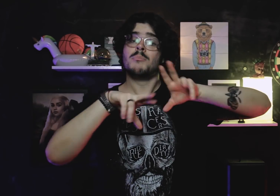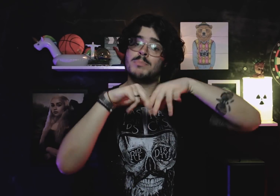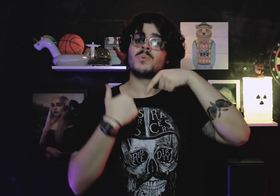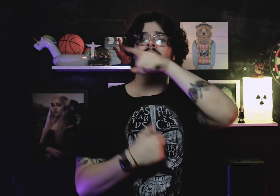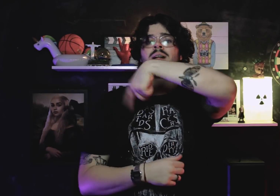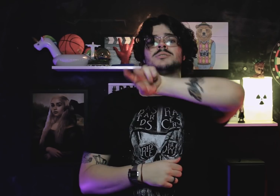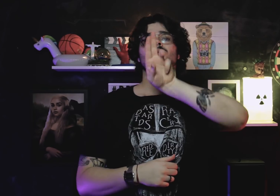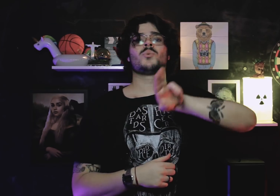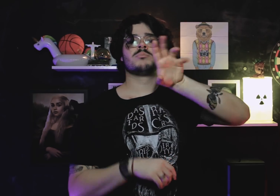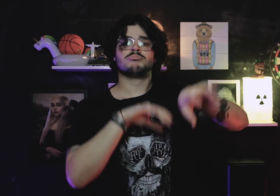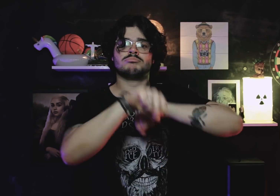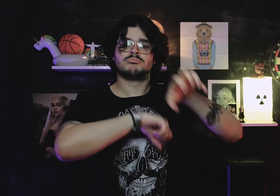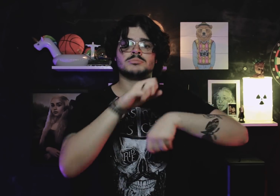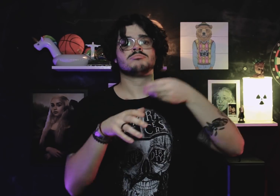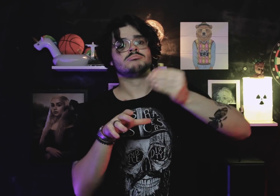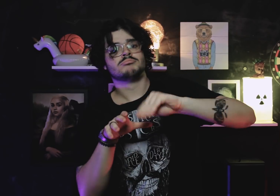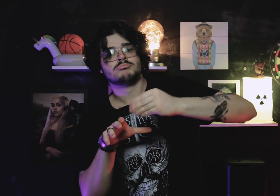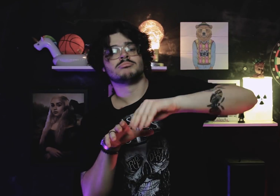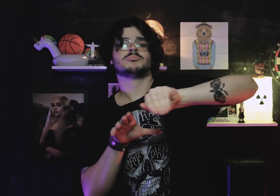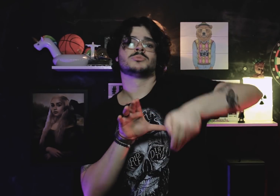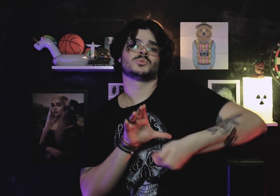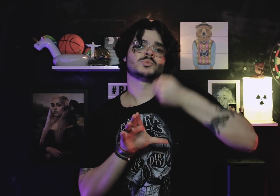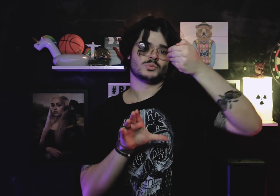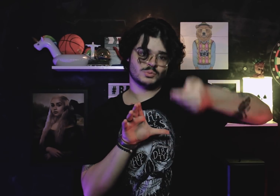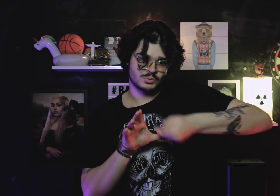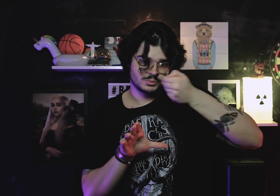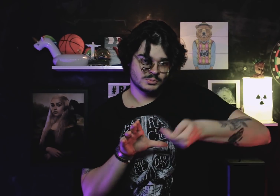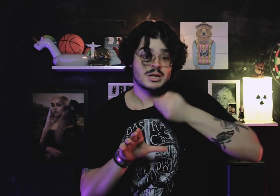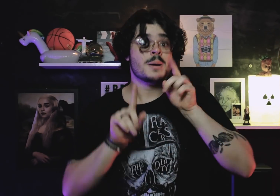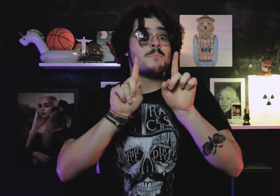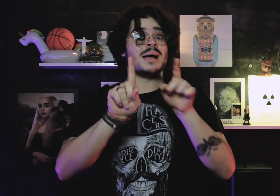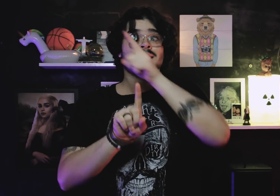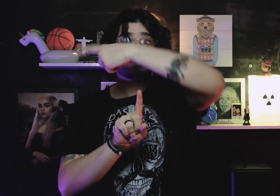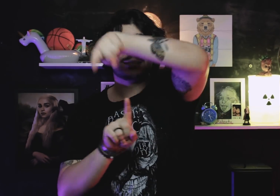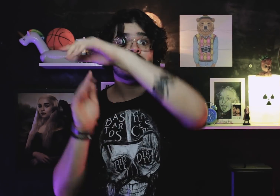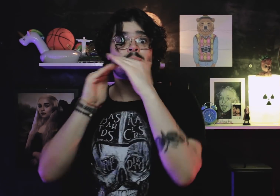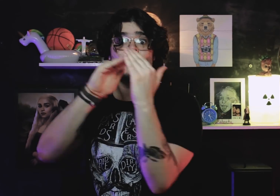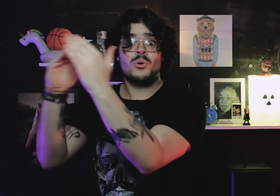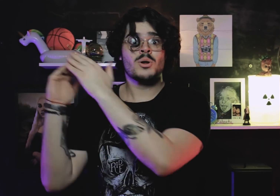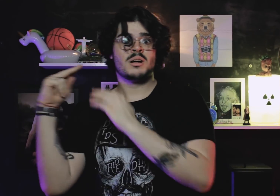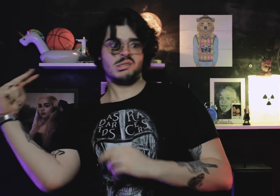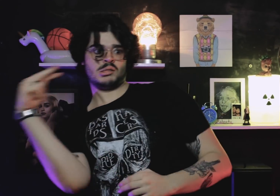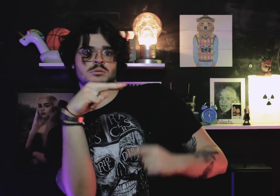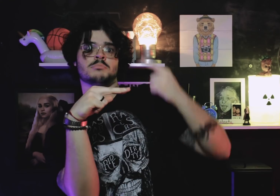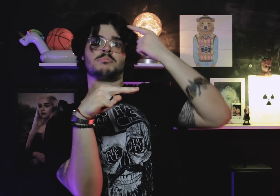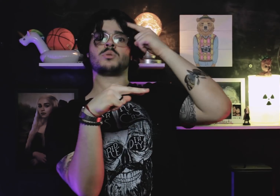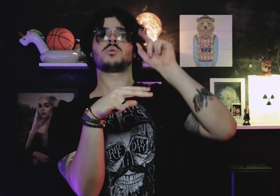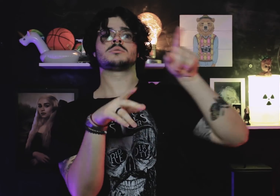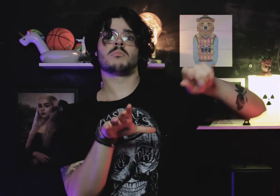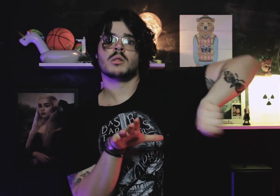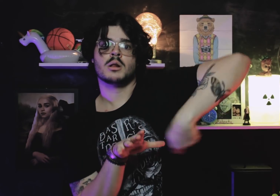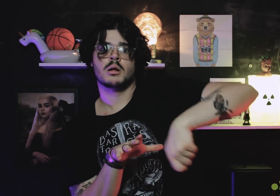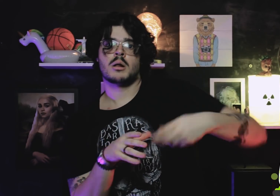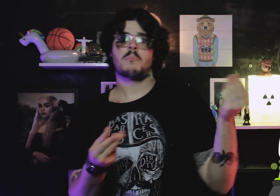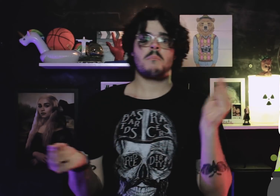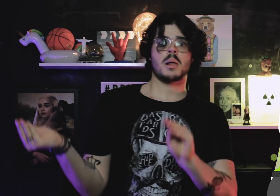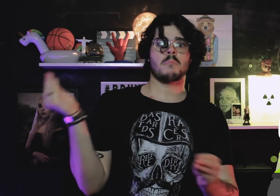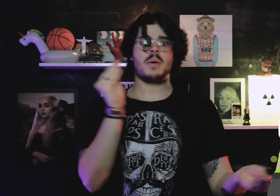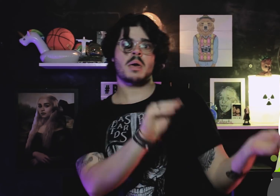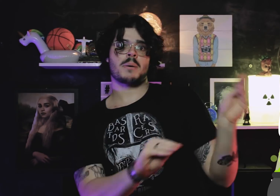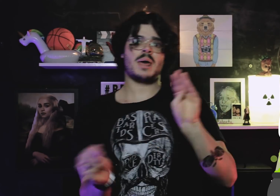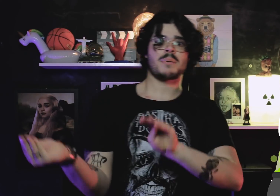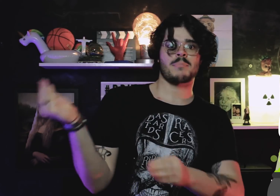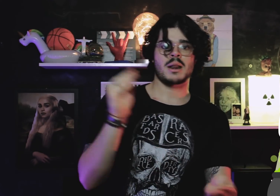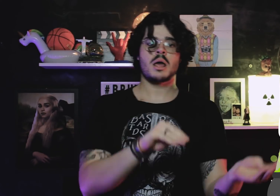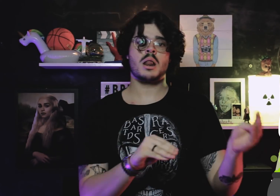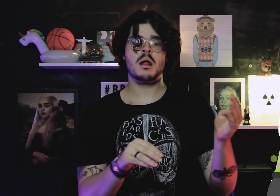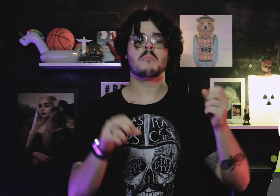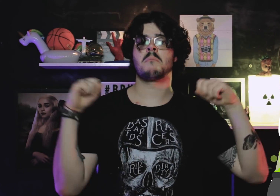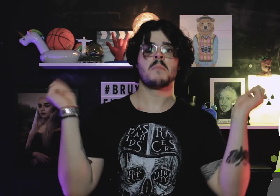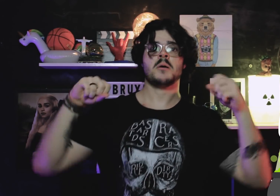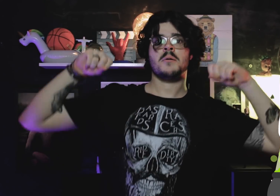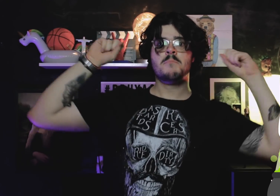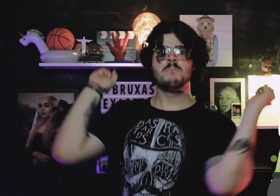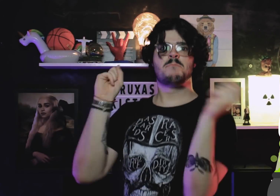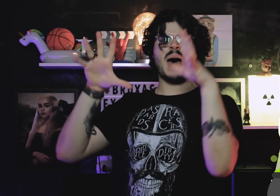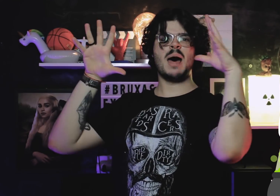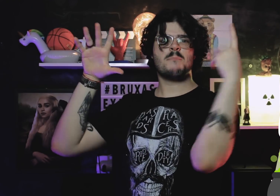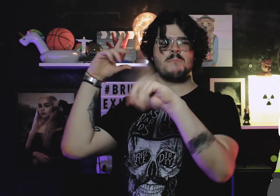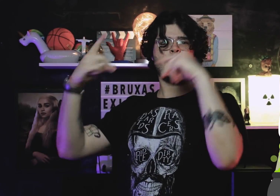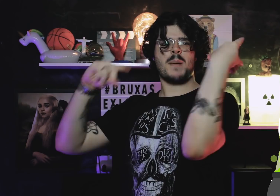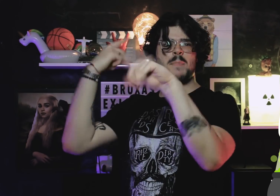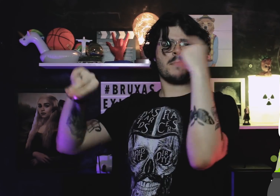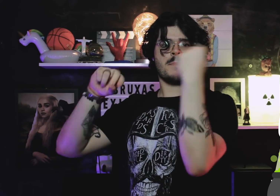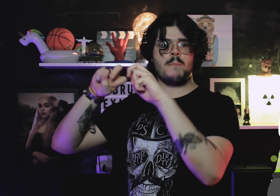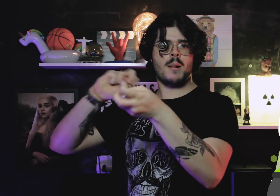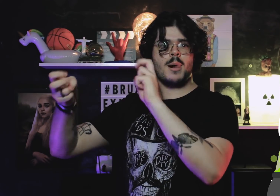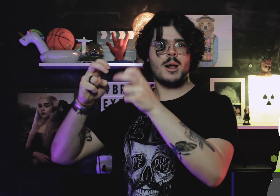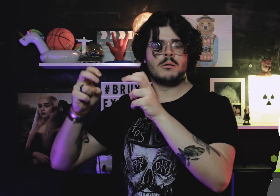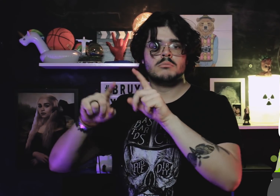Residents thought they cast spells to curse them,